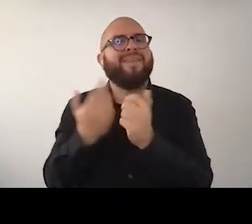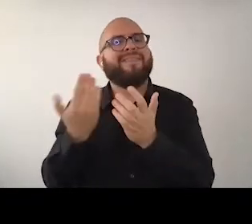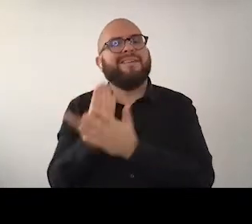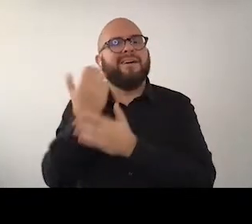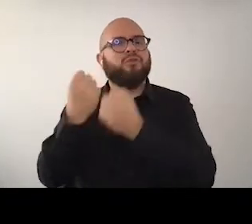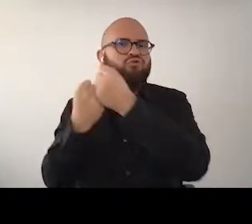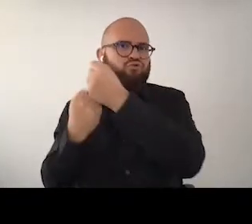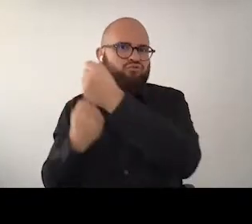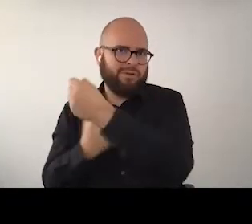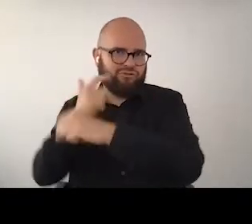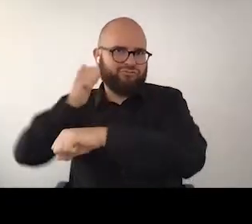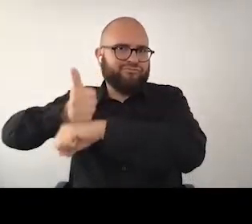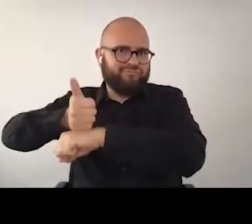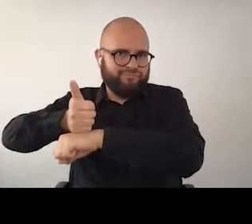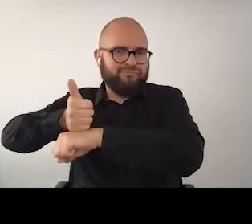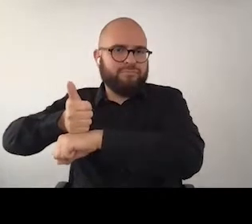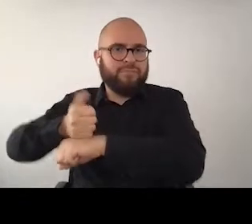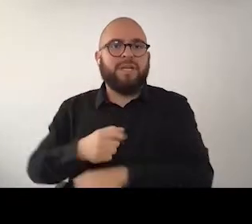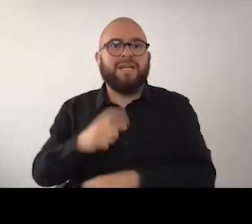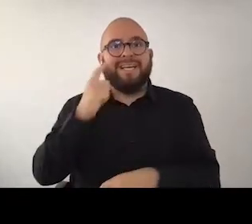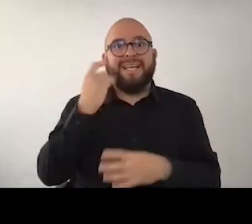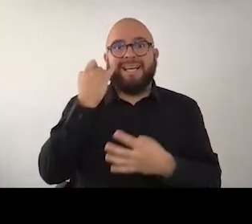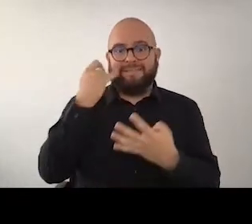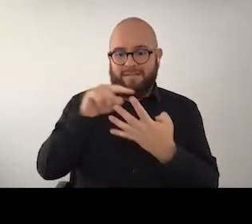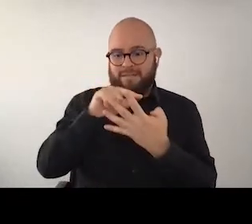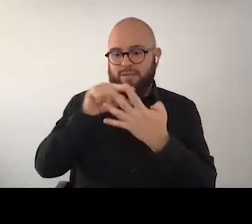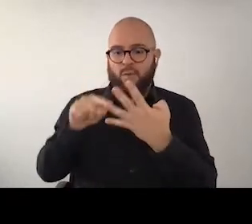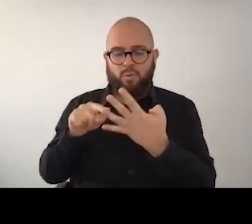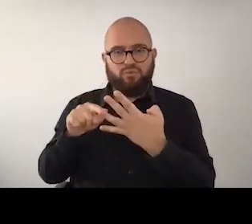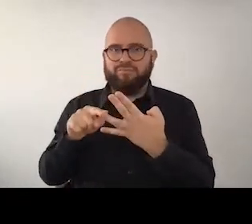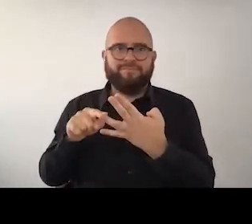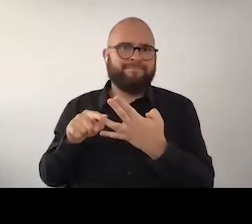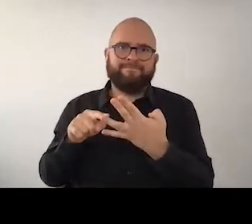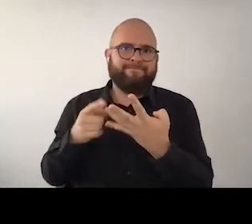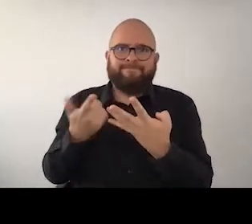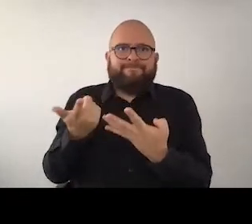If none of those edits are hit and you're looking at the commercial